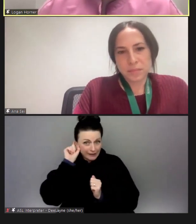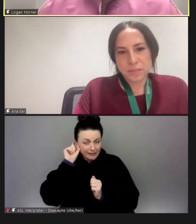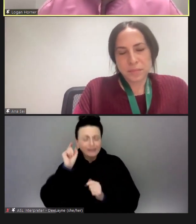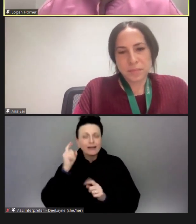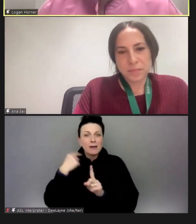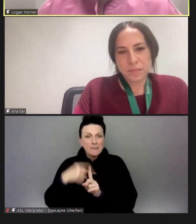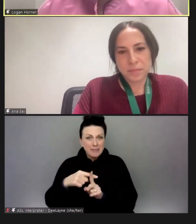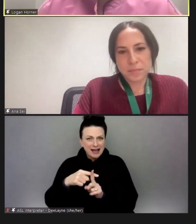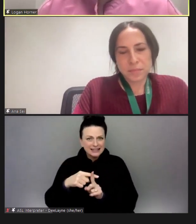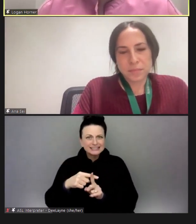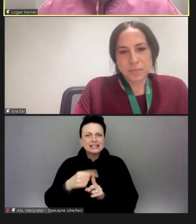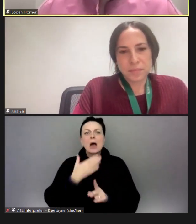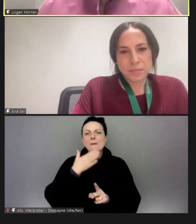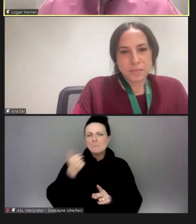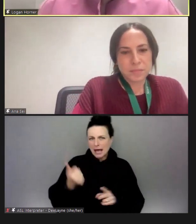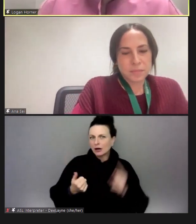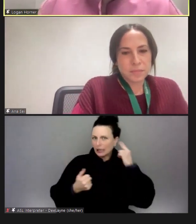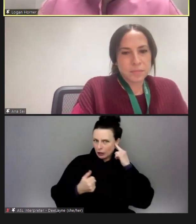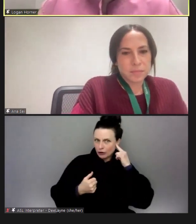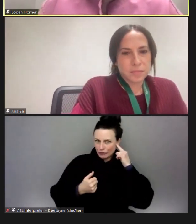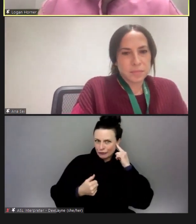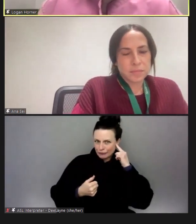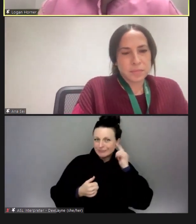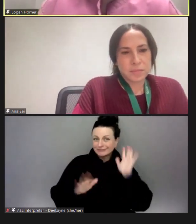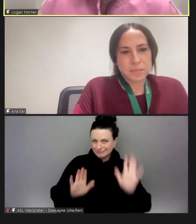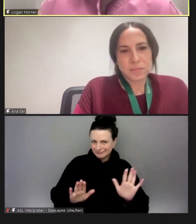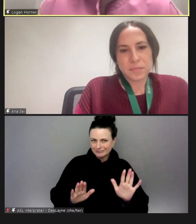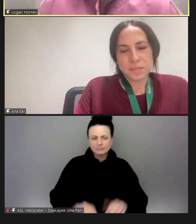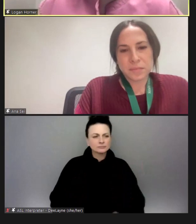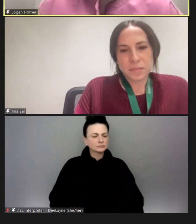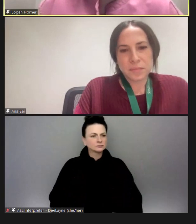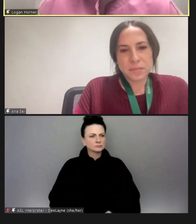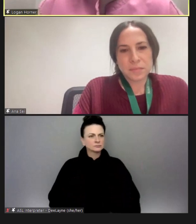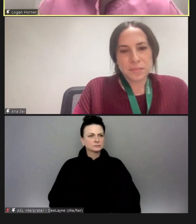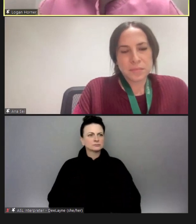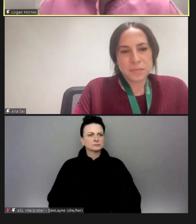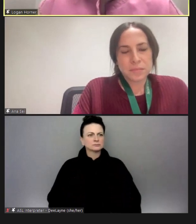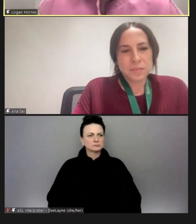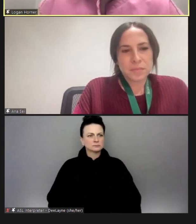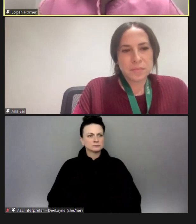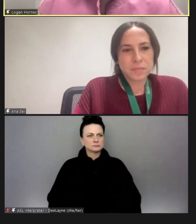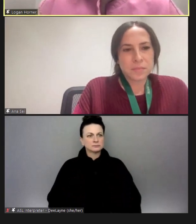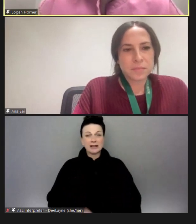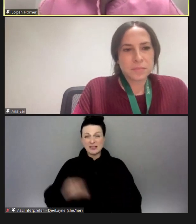better hearing ear so as you see with